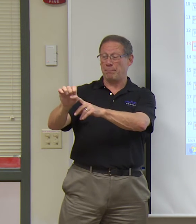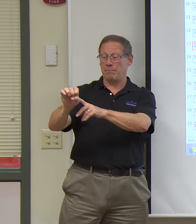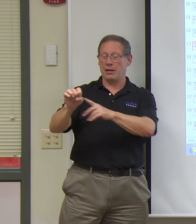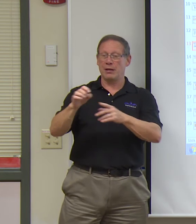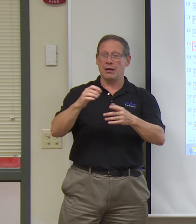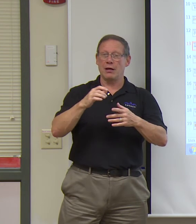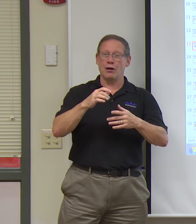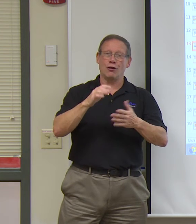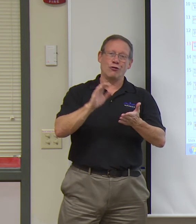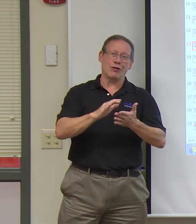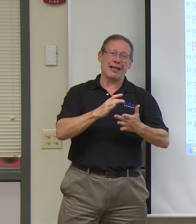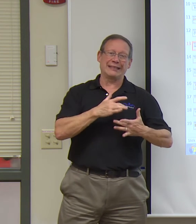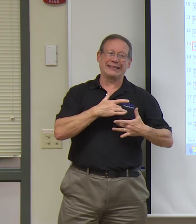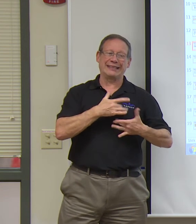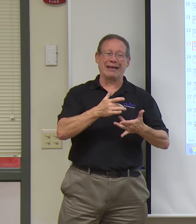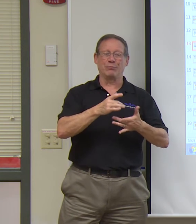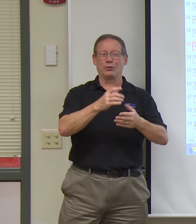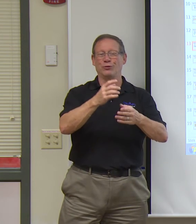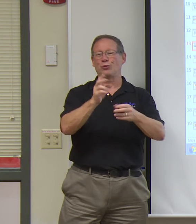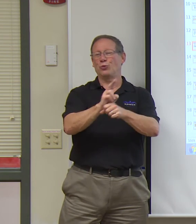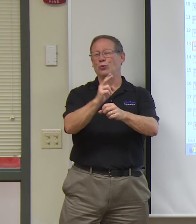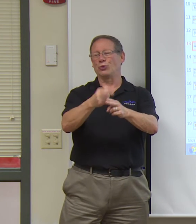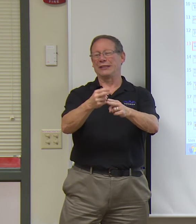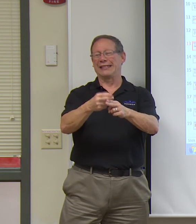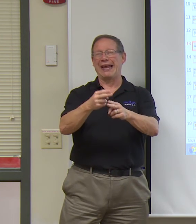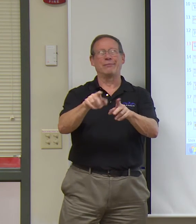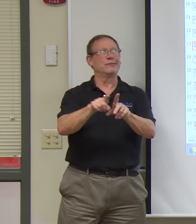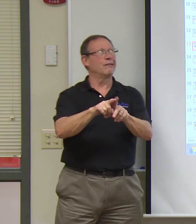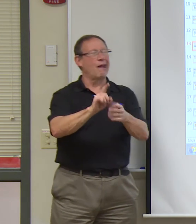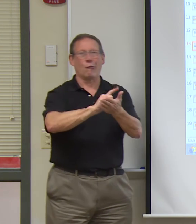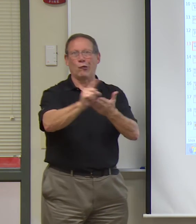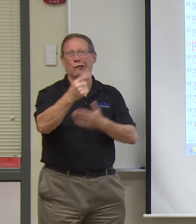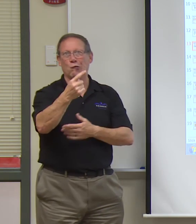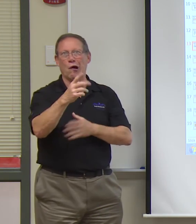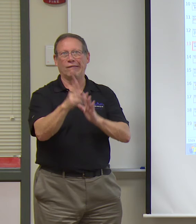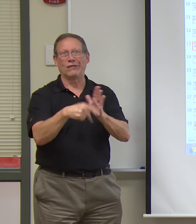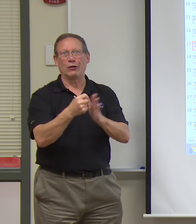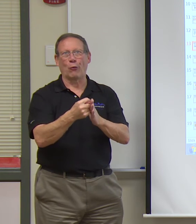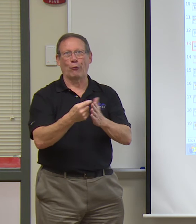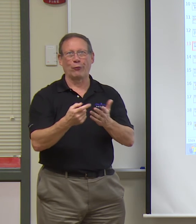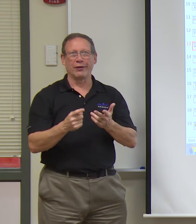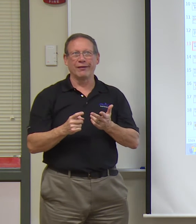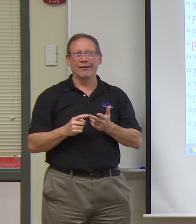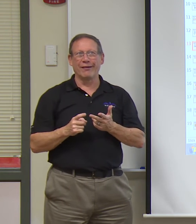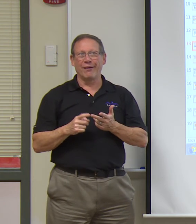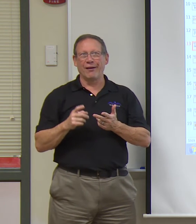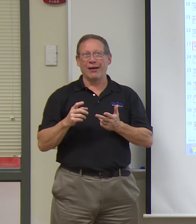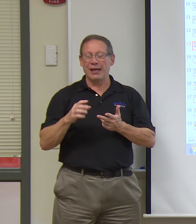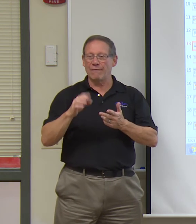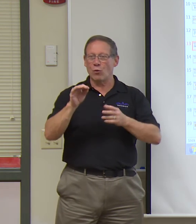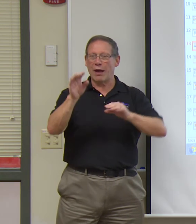"Week One video" or if you have to shuffle things around